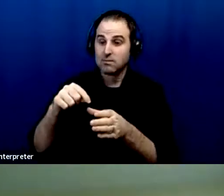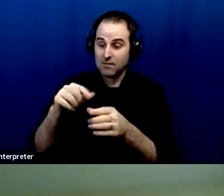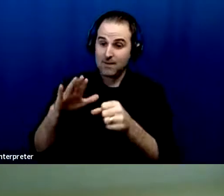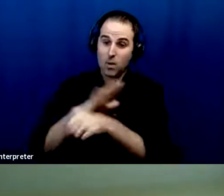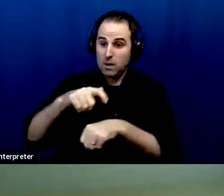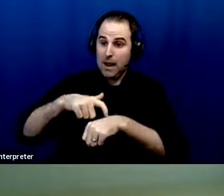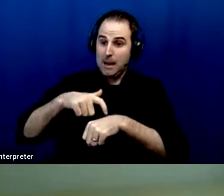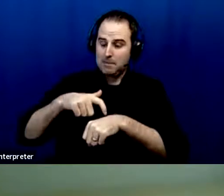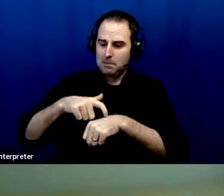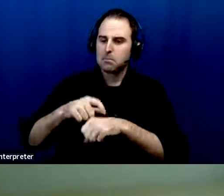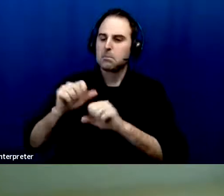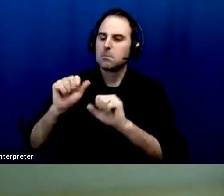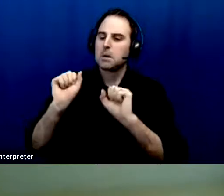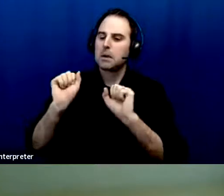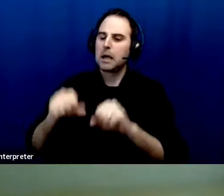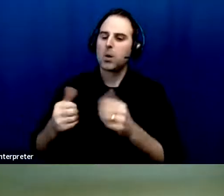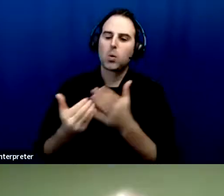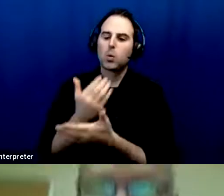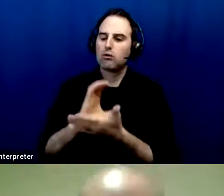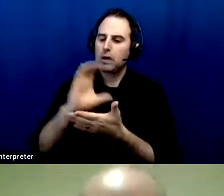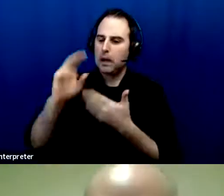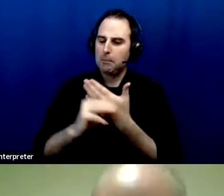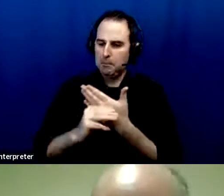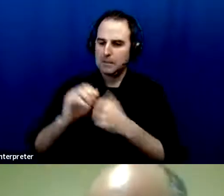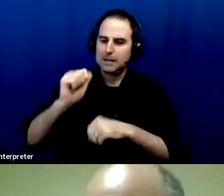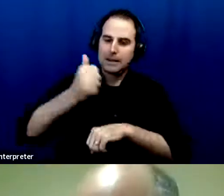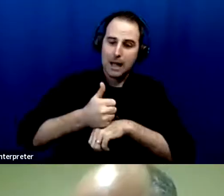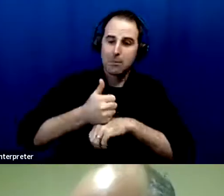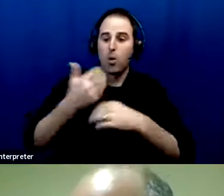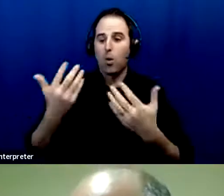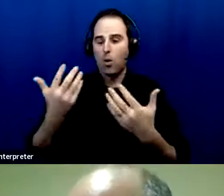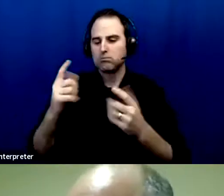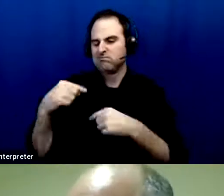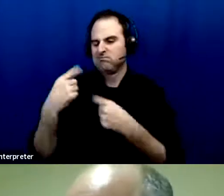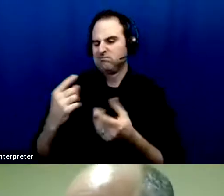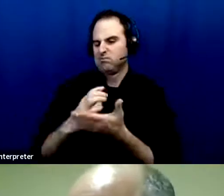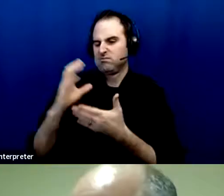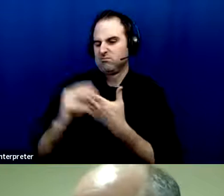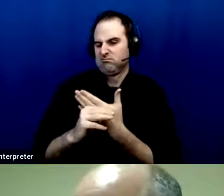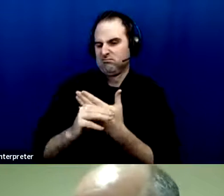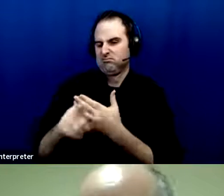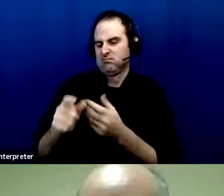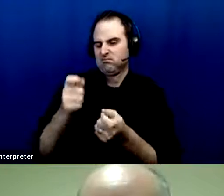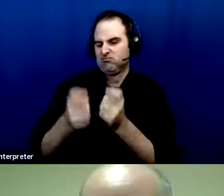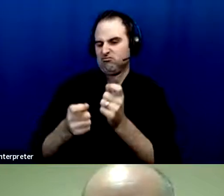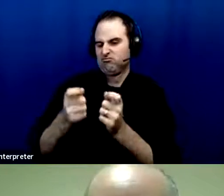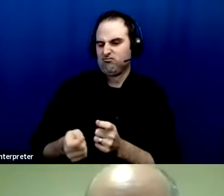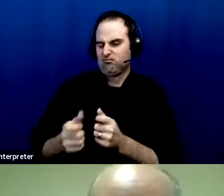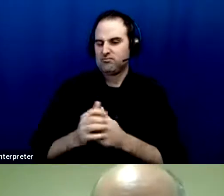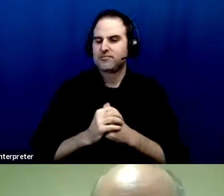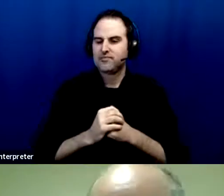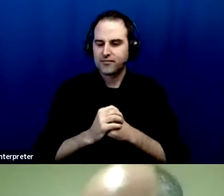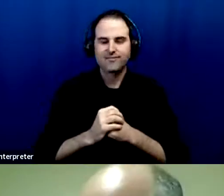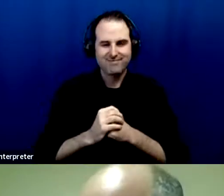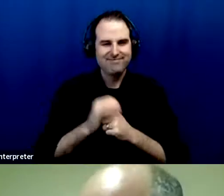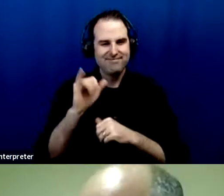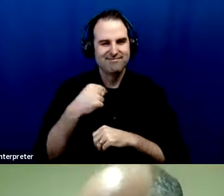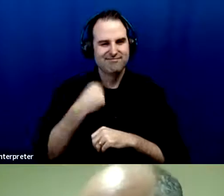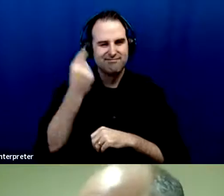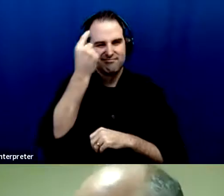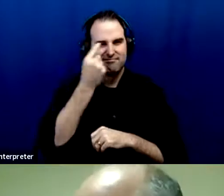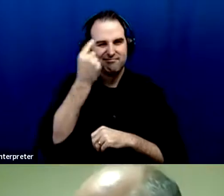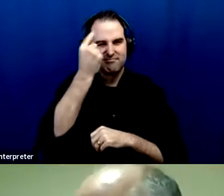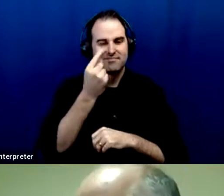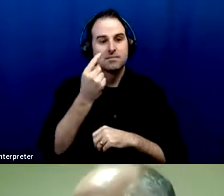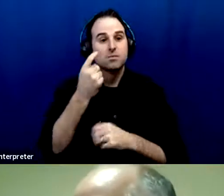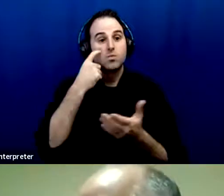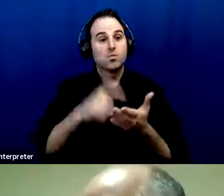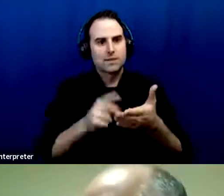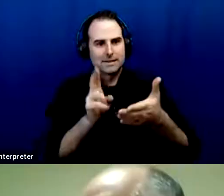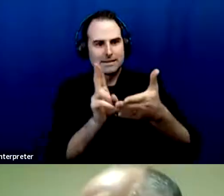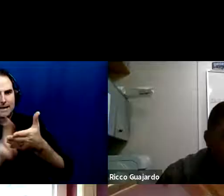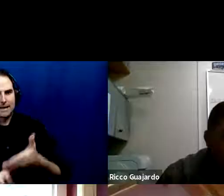curriculum. Okay. So that's Yeah, that's why I was wondering, you know, I see a lot of we saw a lot of time sign up, what, maybe you